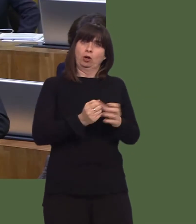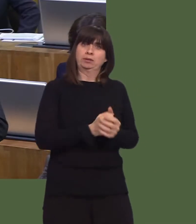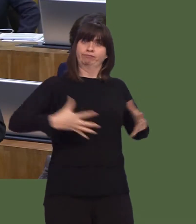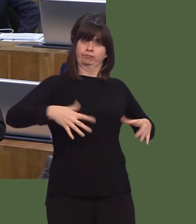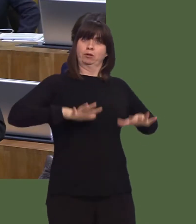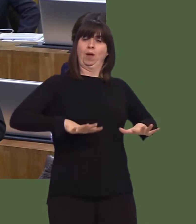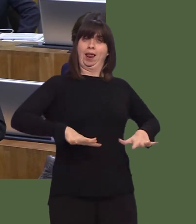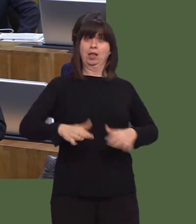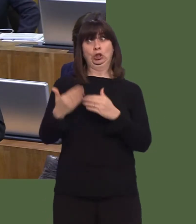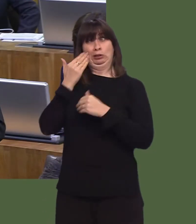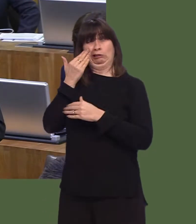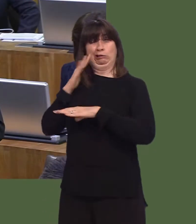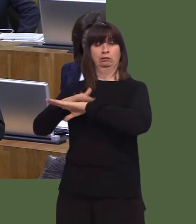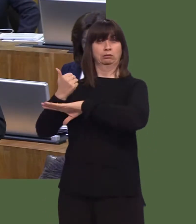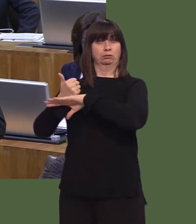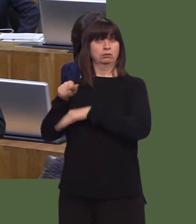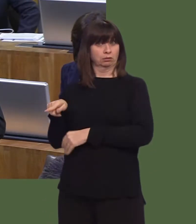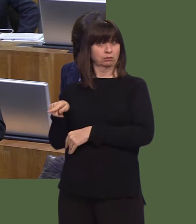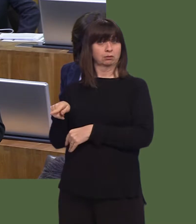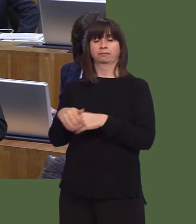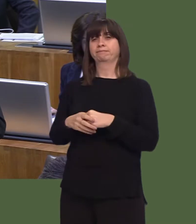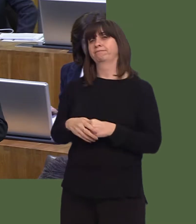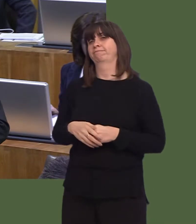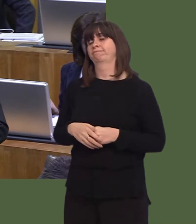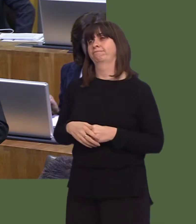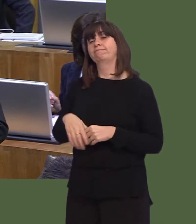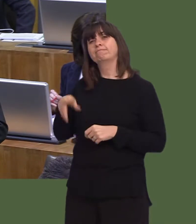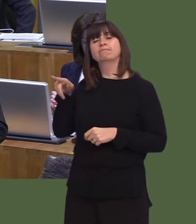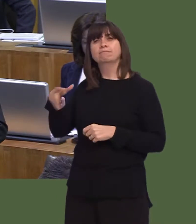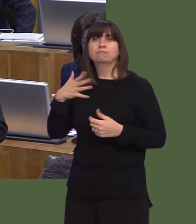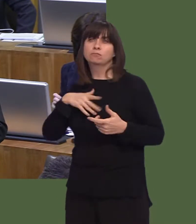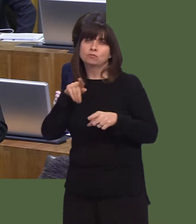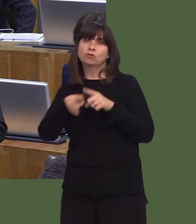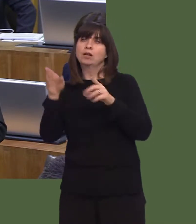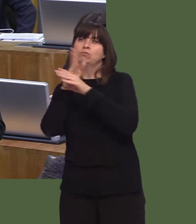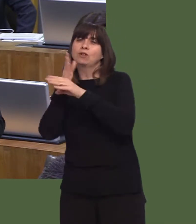It's at an early stage of its development and, of course, it's looking to draw in further private sector investment.